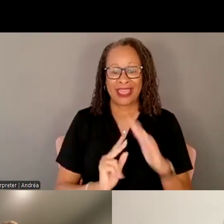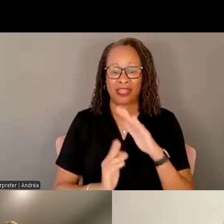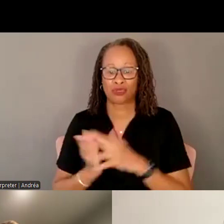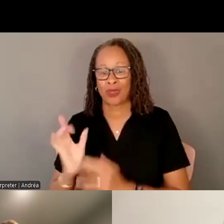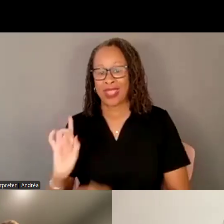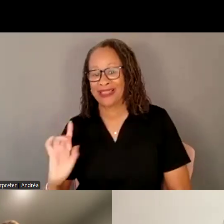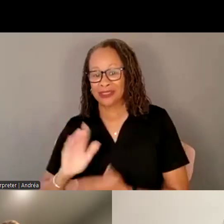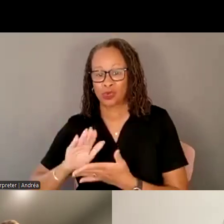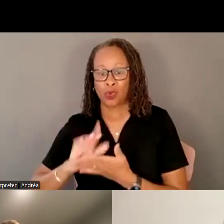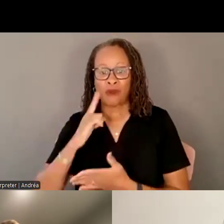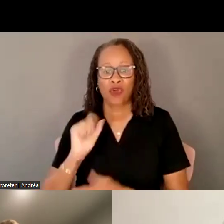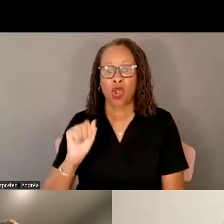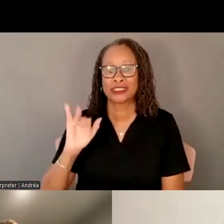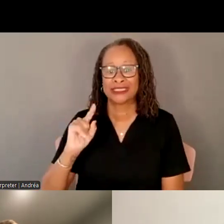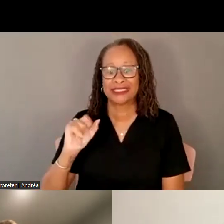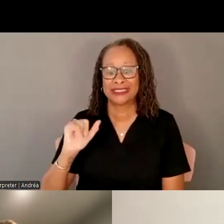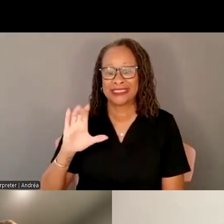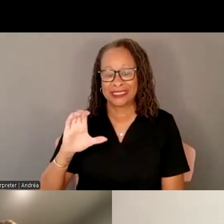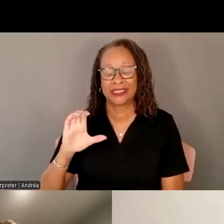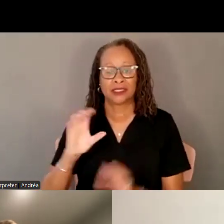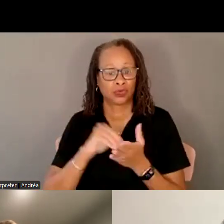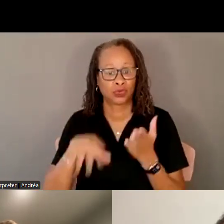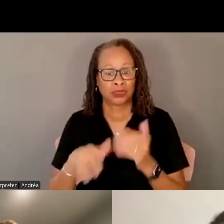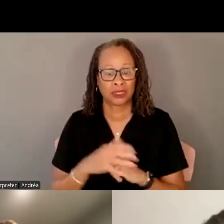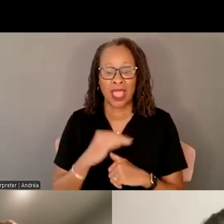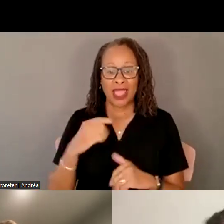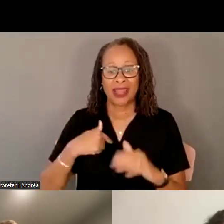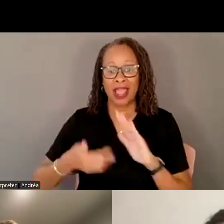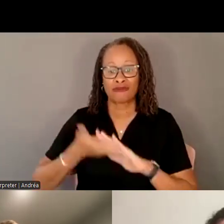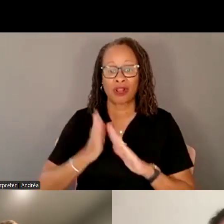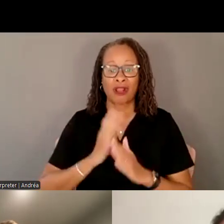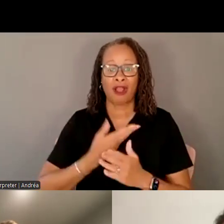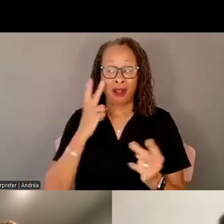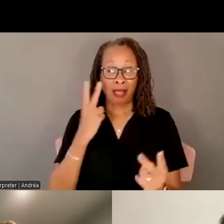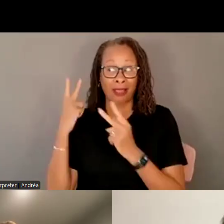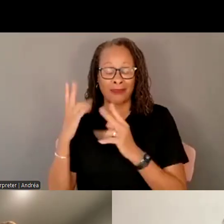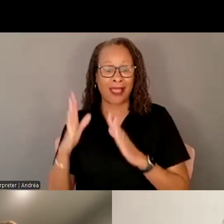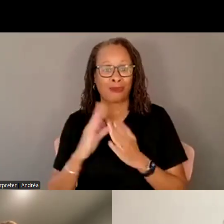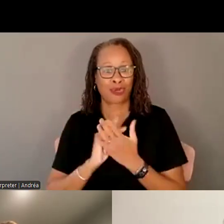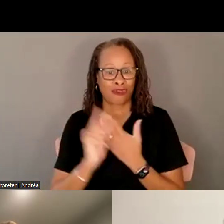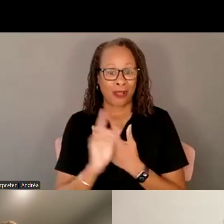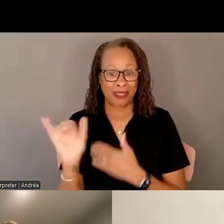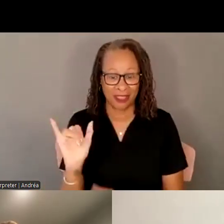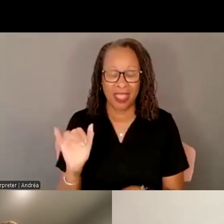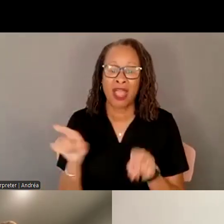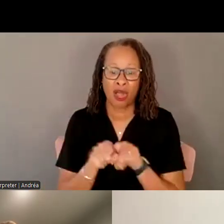for autistic students. And I run our alumni programs there, so I also have a lot of involvement